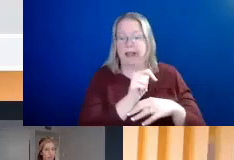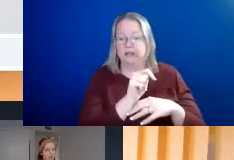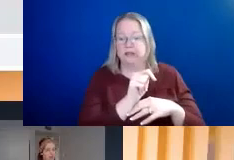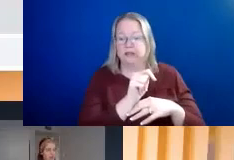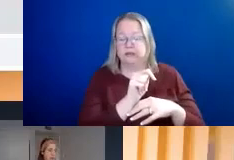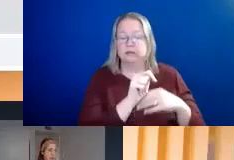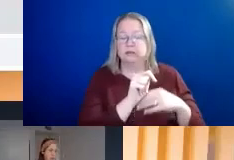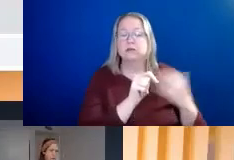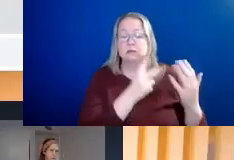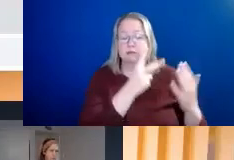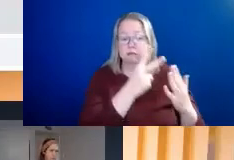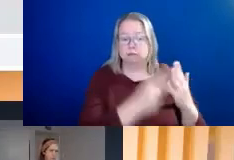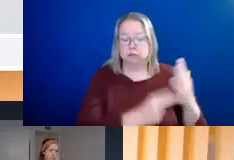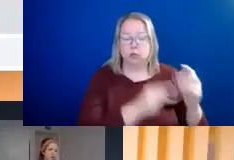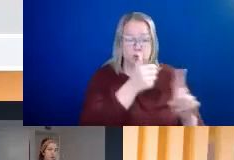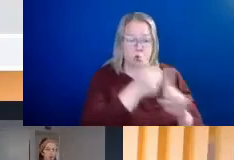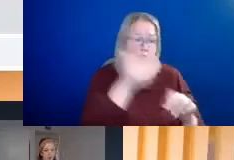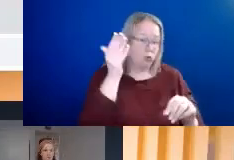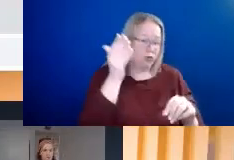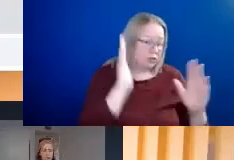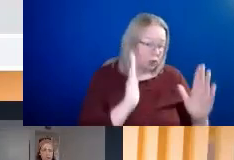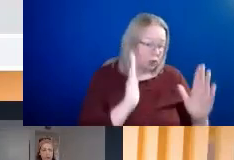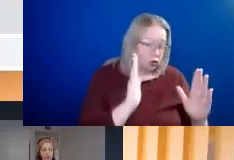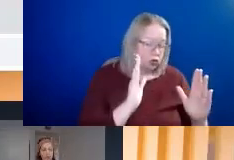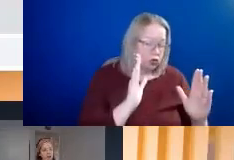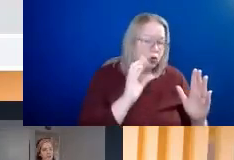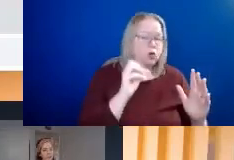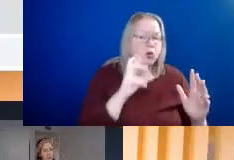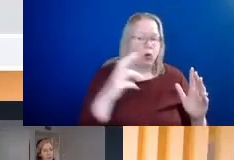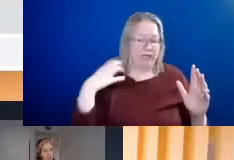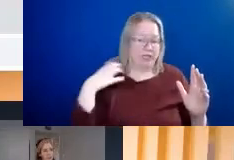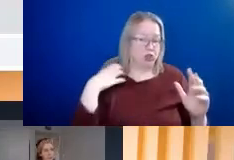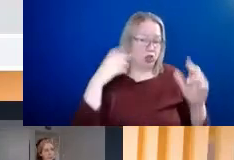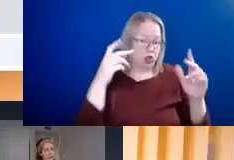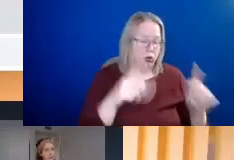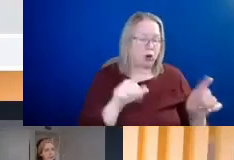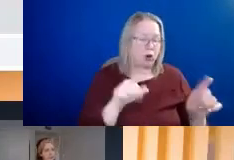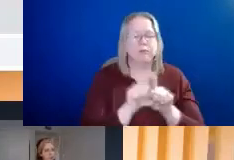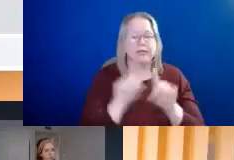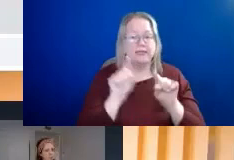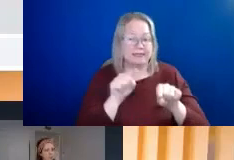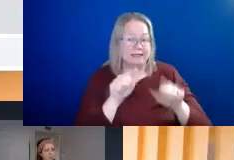both you as the presenter or the chair as well as the attendees can all type in here